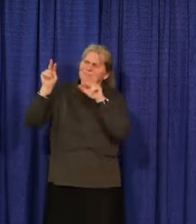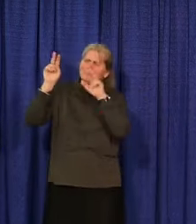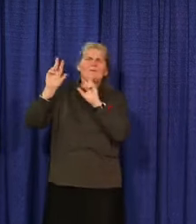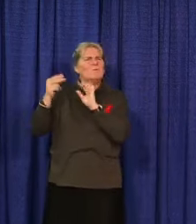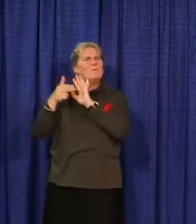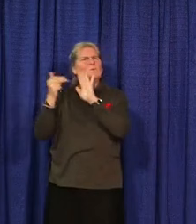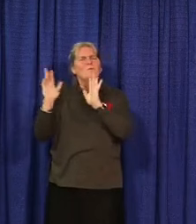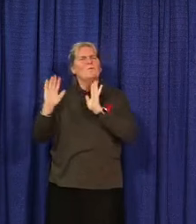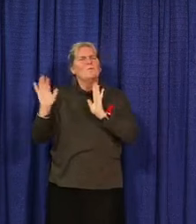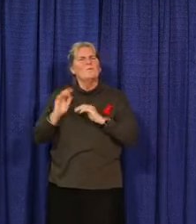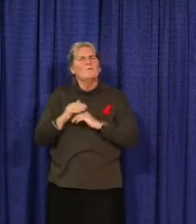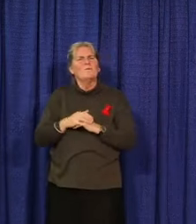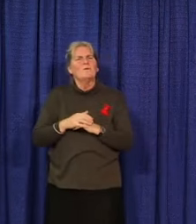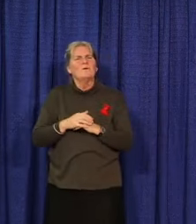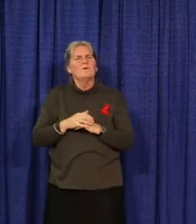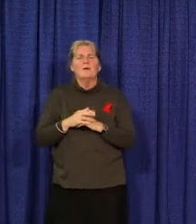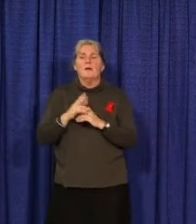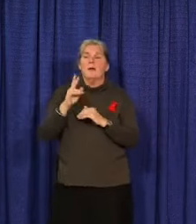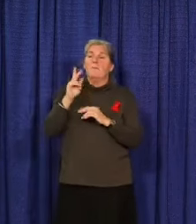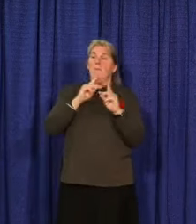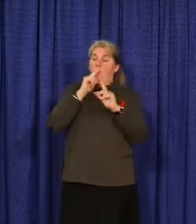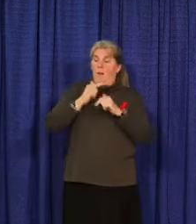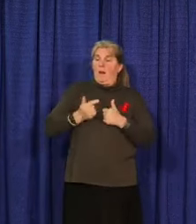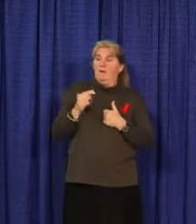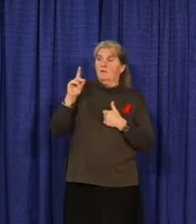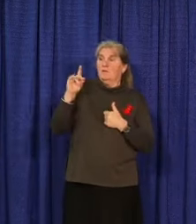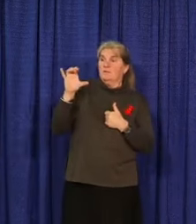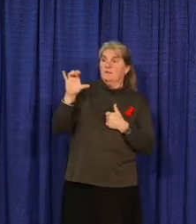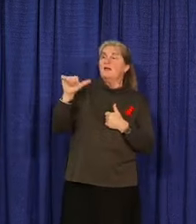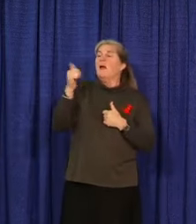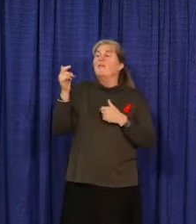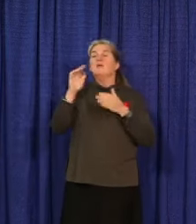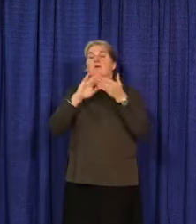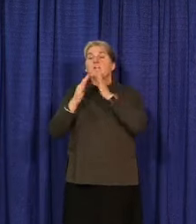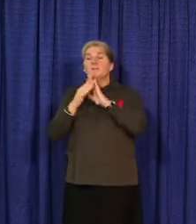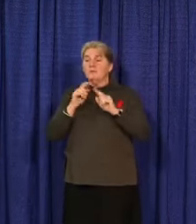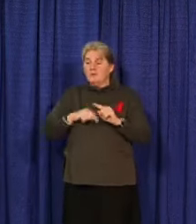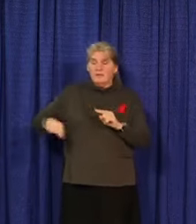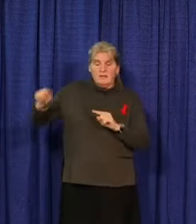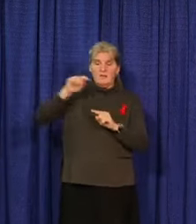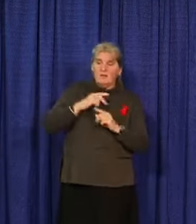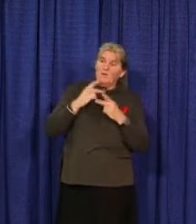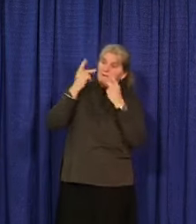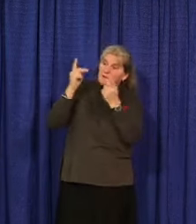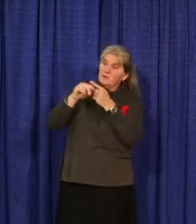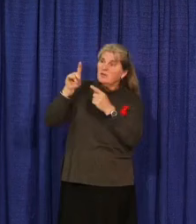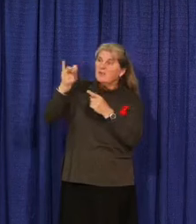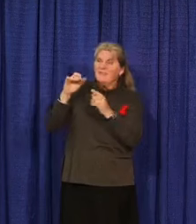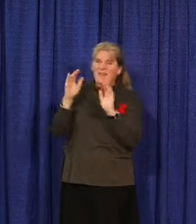I want to reassure the residents up Dawson city and any other community residents who may have been there at the same time as